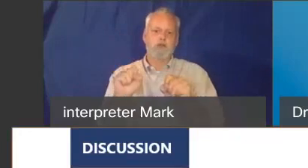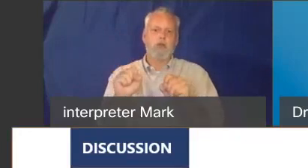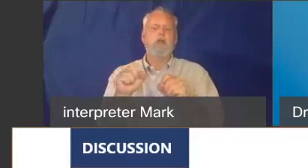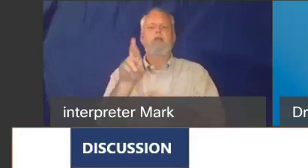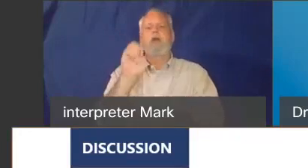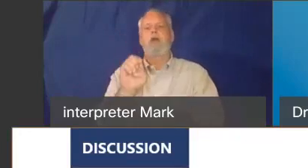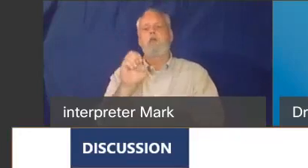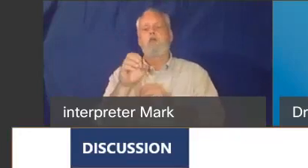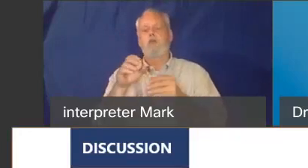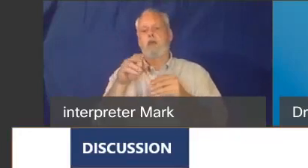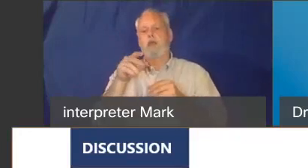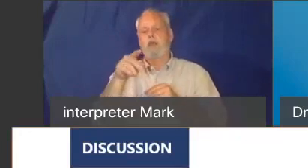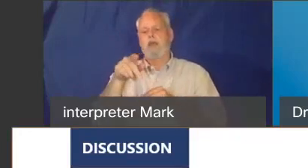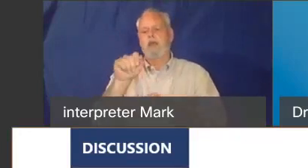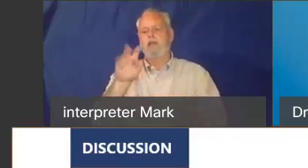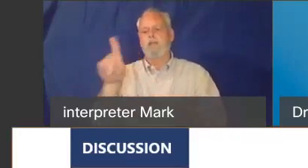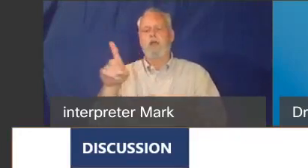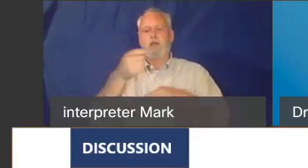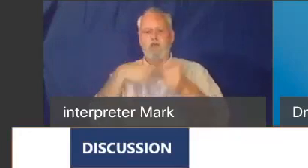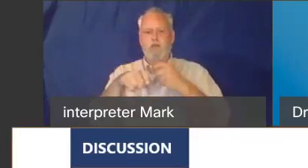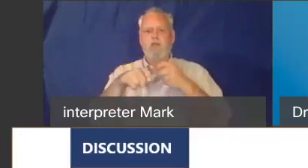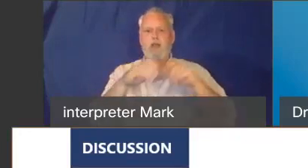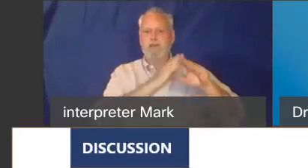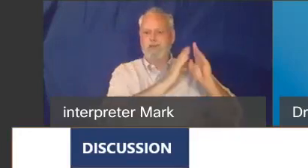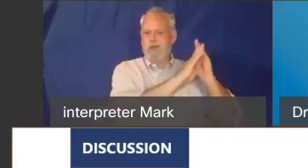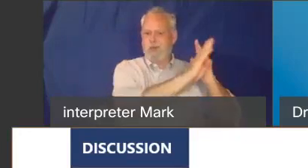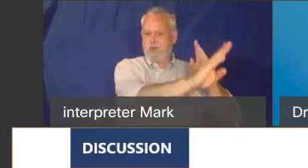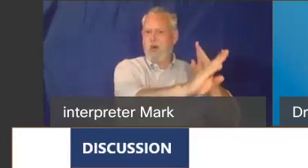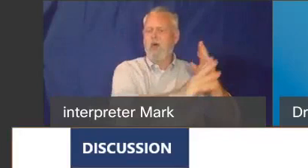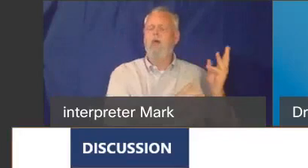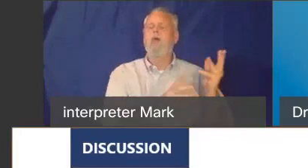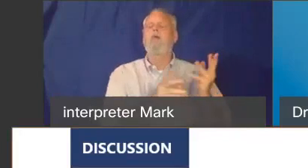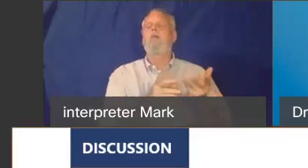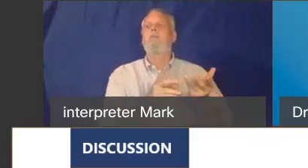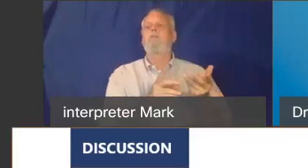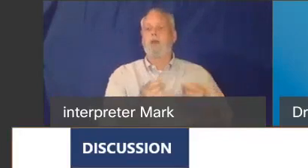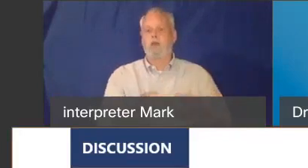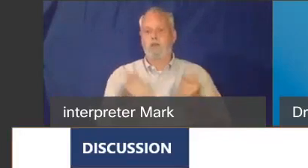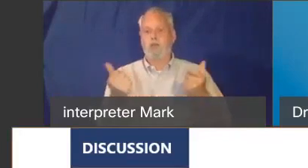Replace the retaining wall and then we actually took away 1 lane.